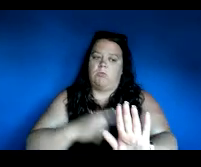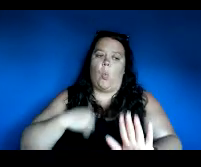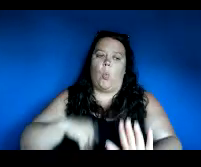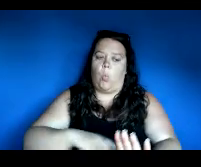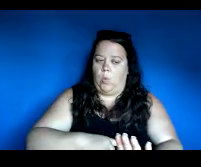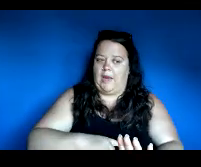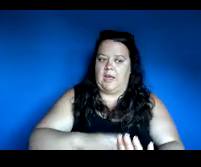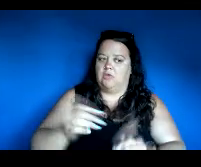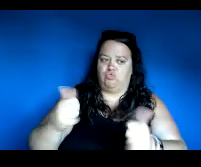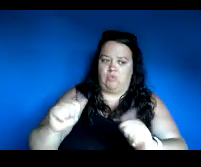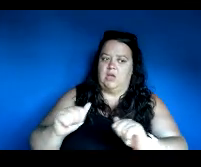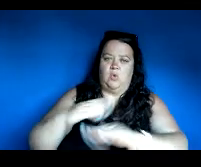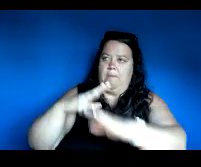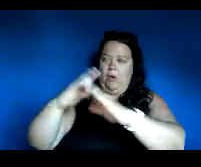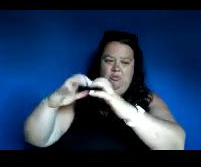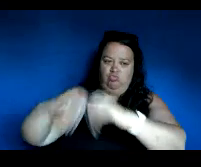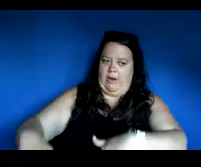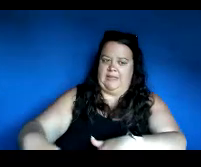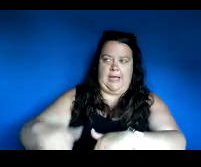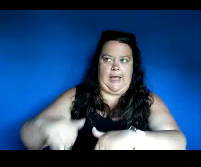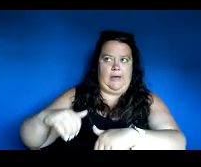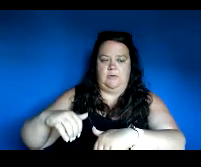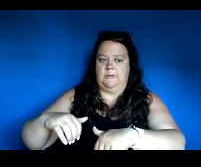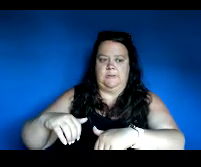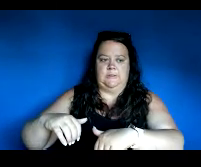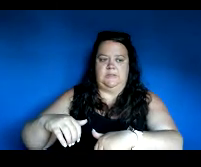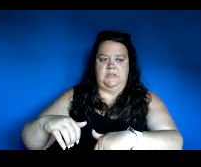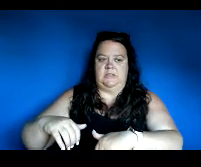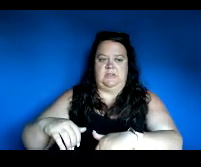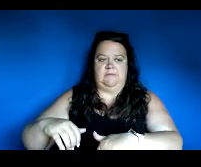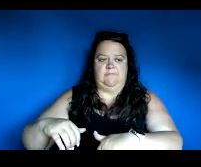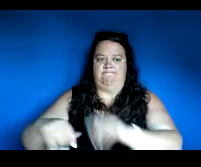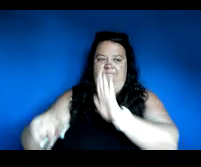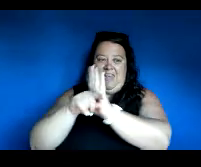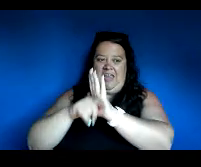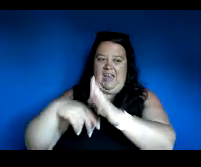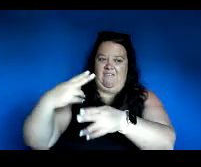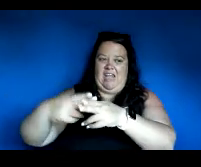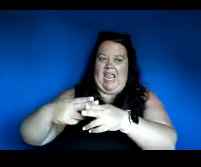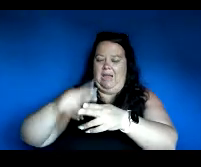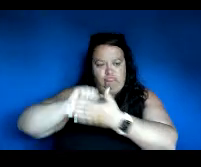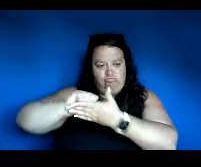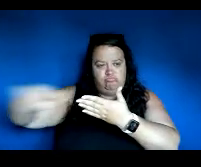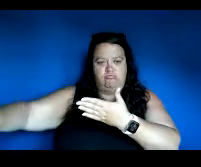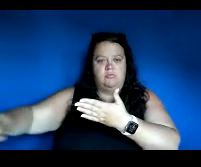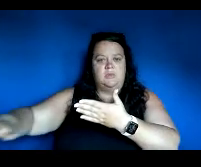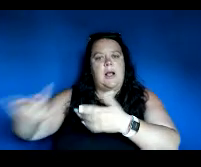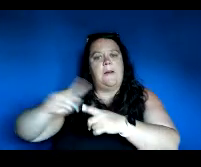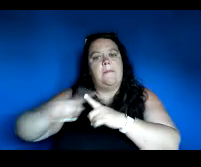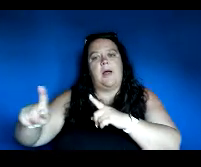to break down those barriers and stigmatize both disability and accommodations. But it's important for students to know going in